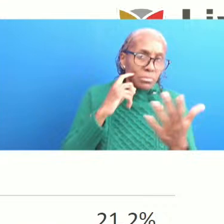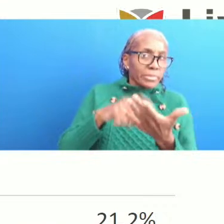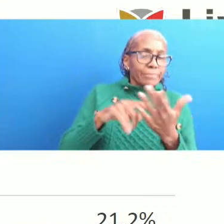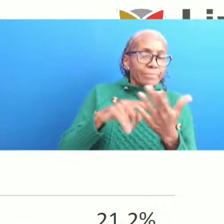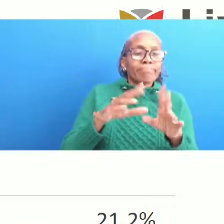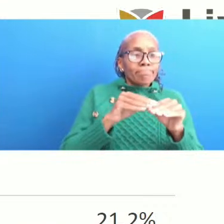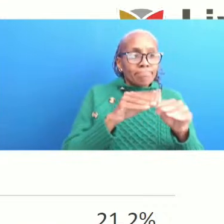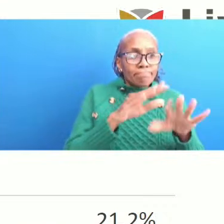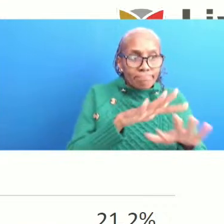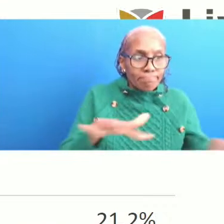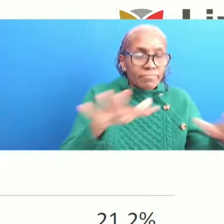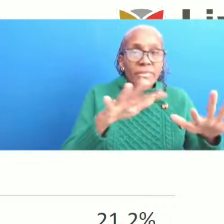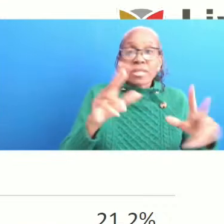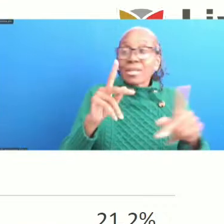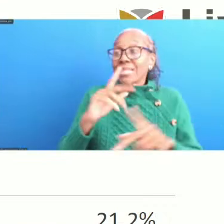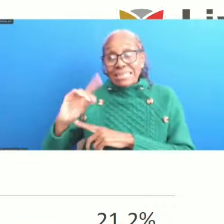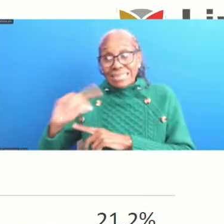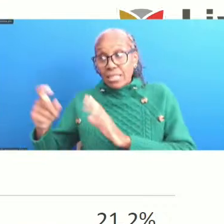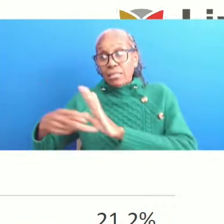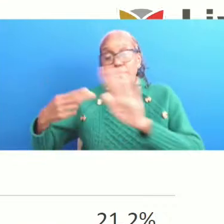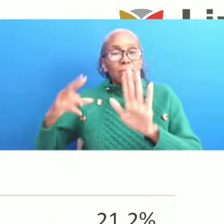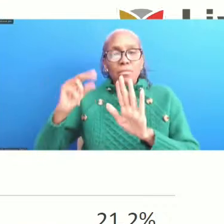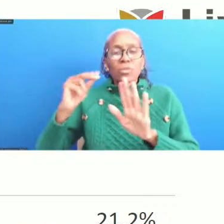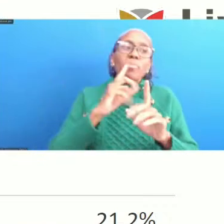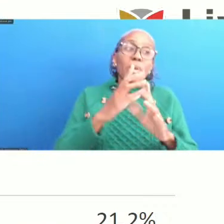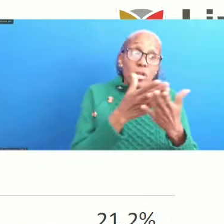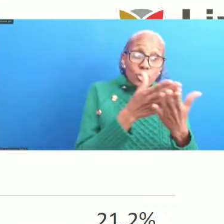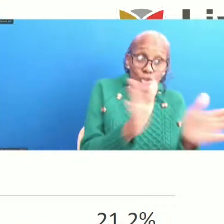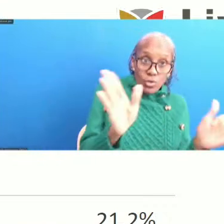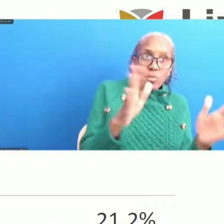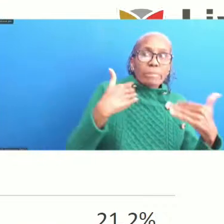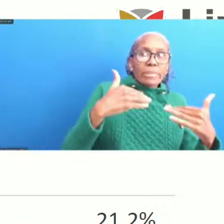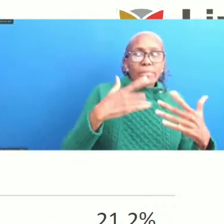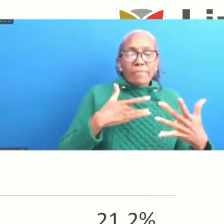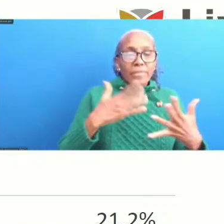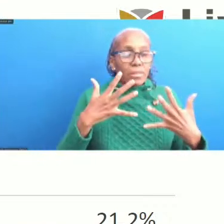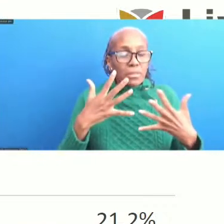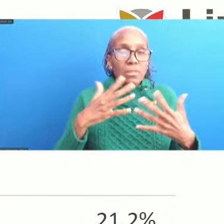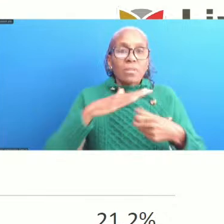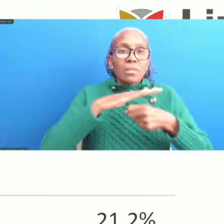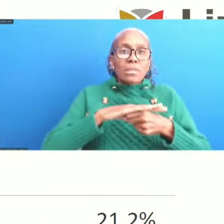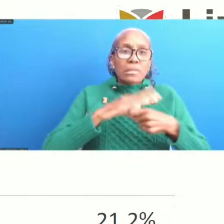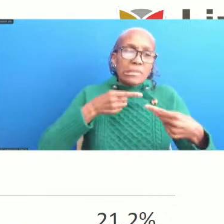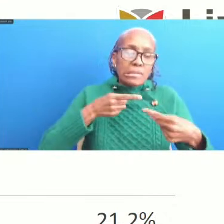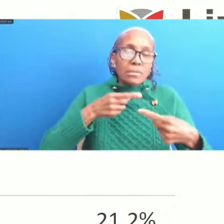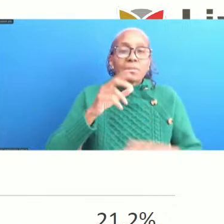SIGNAL FOR WHAT IS HAPPENING IN THE BROADER COMMUNITY AS IT RELATES TO NOT JUST DIAGNOSED